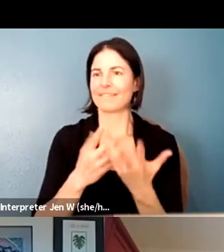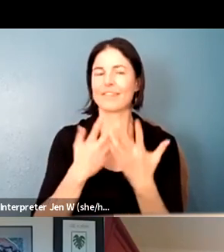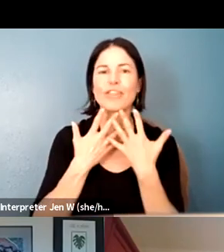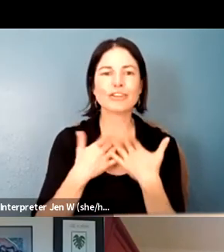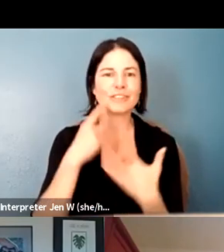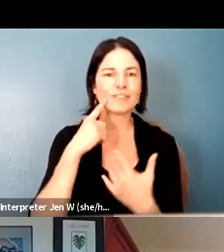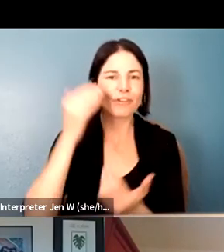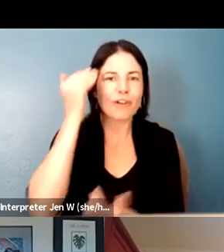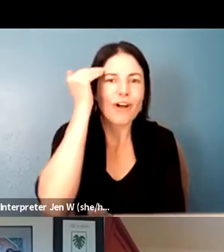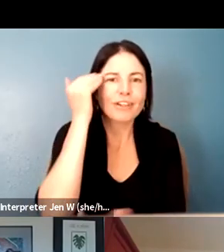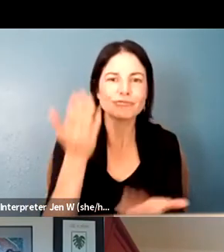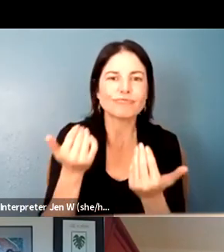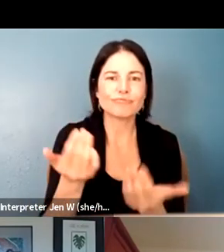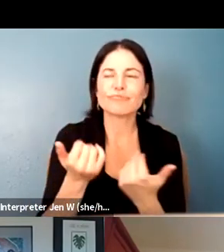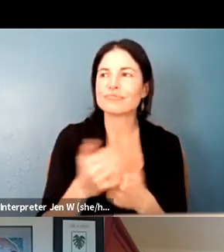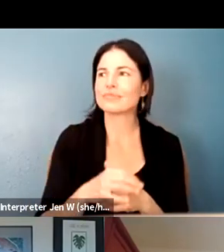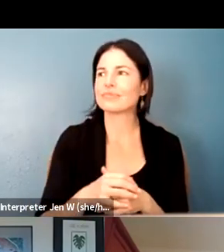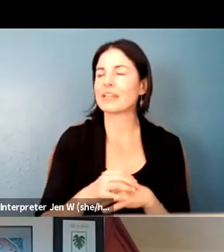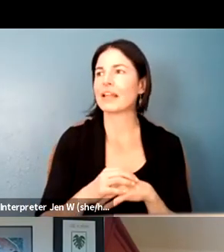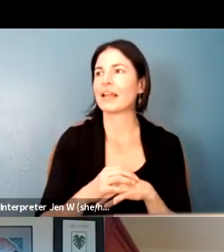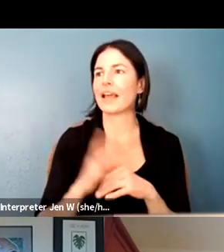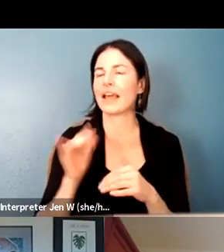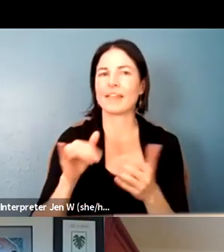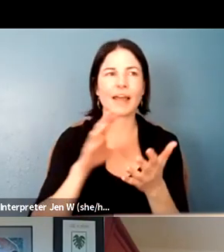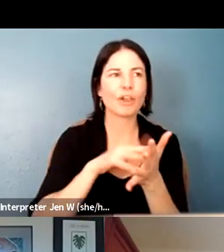it takes so much of the ownership and accolades away.